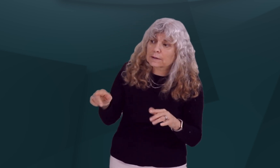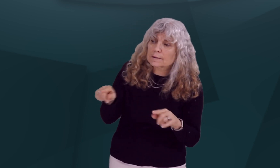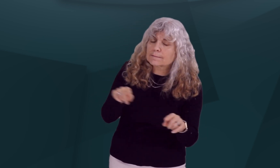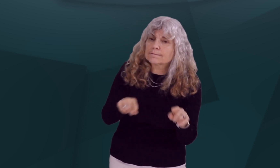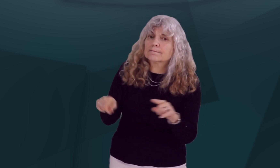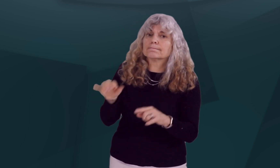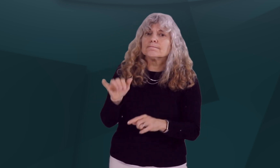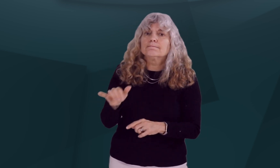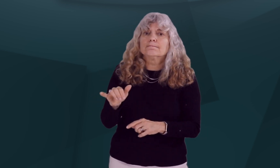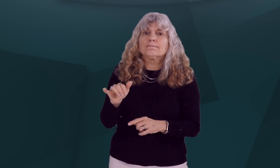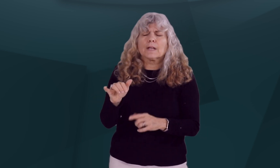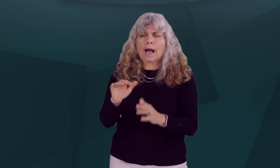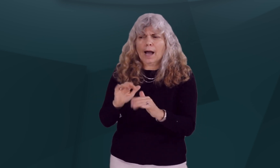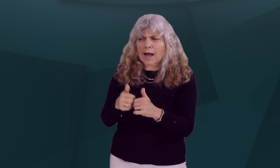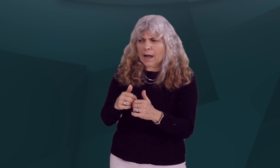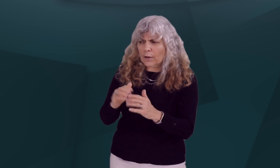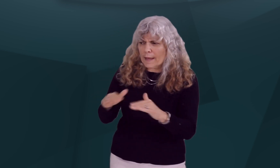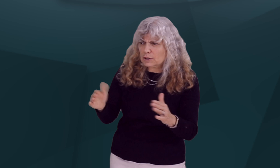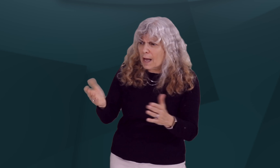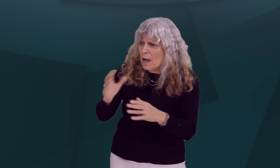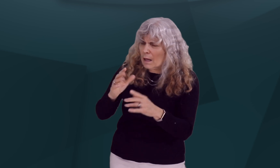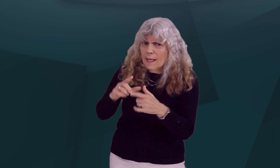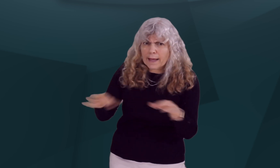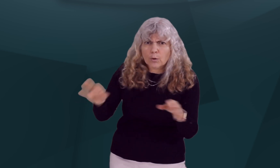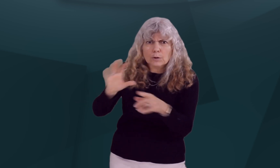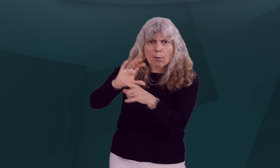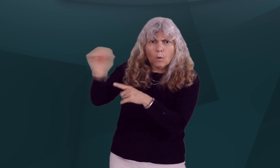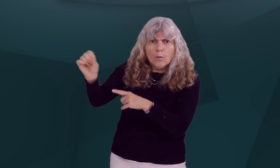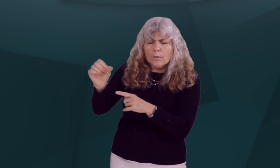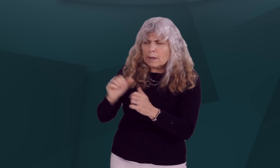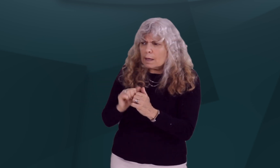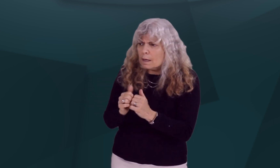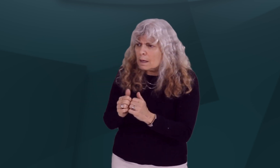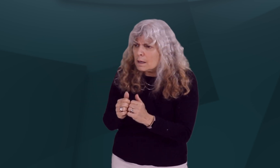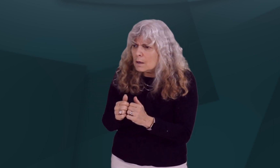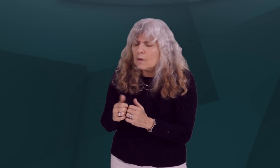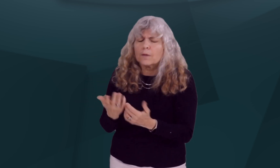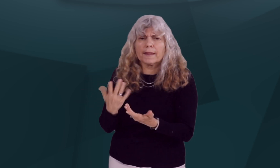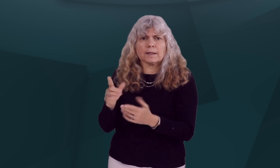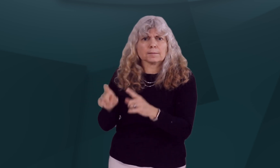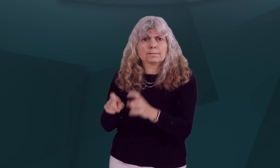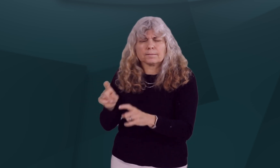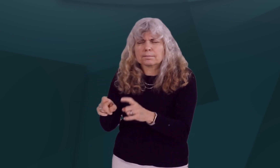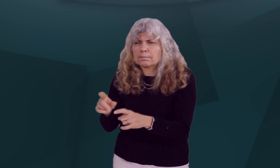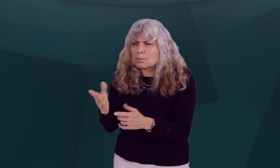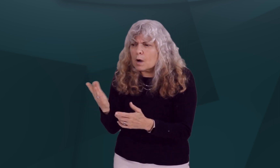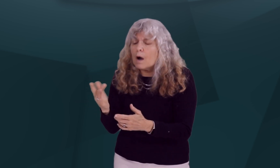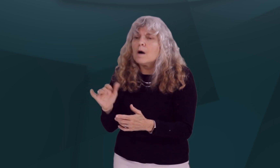Observe other deaf children. If they have good language skills, try to find out what they're doing